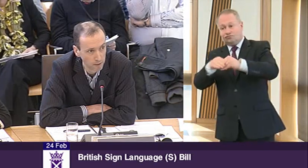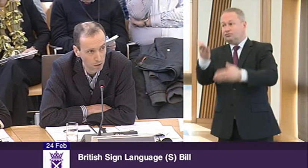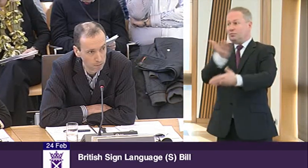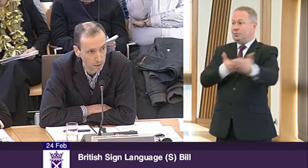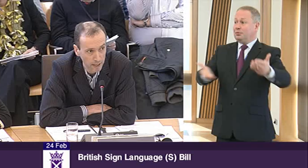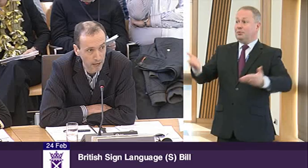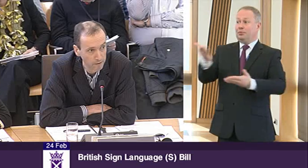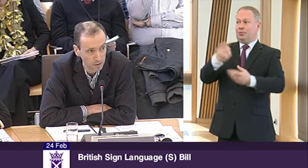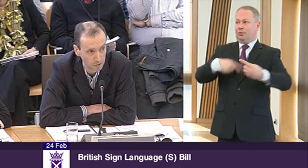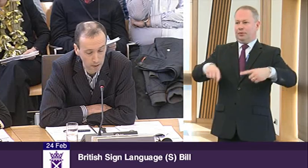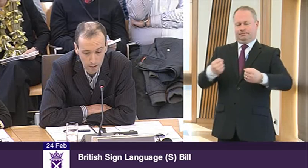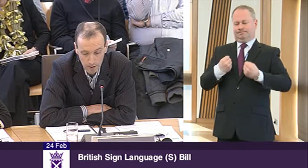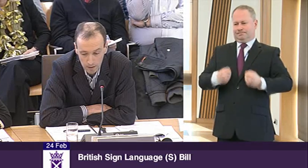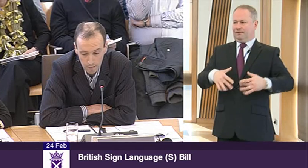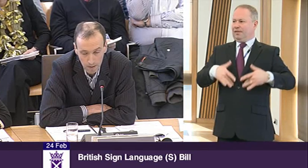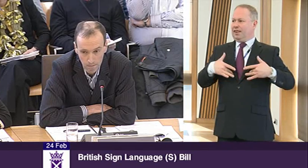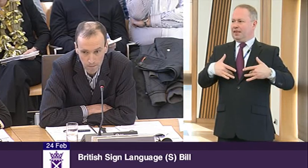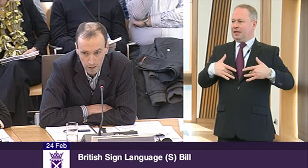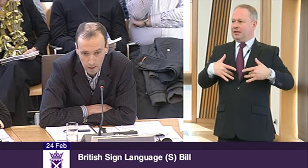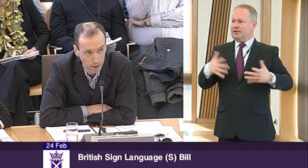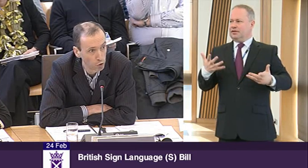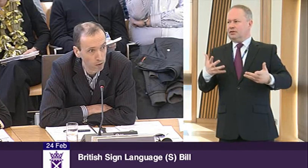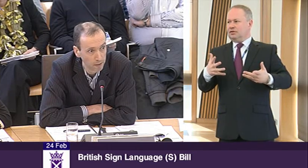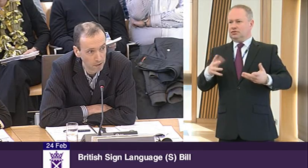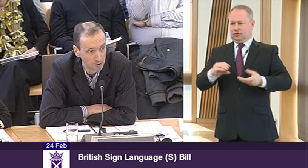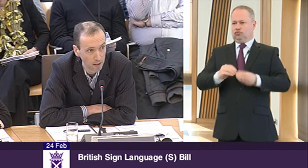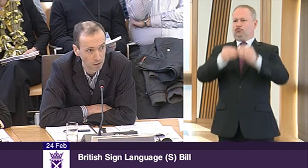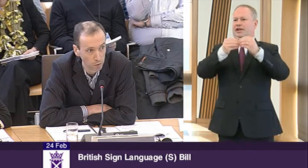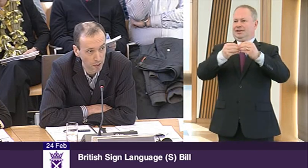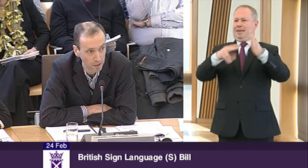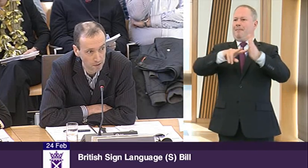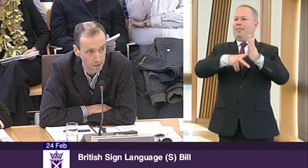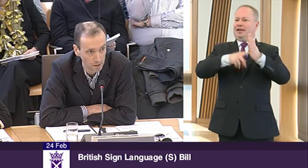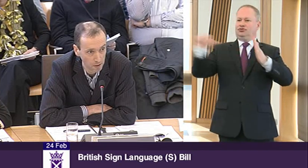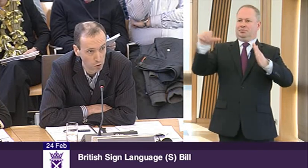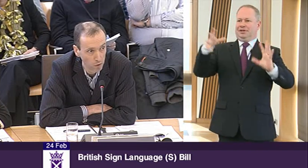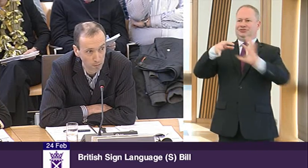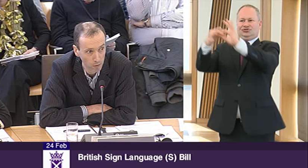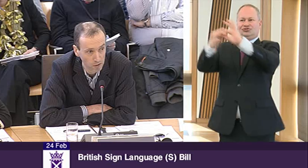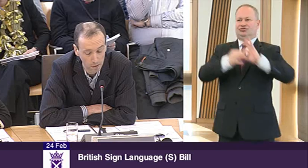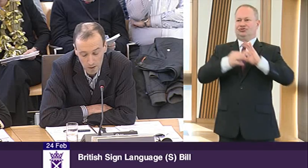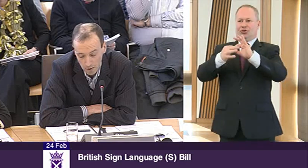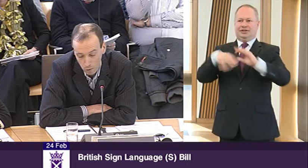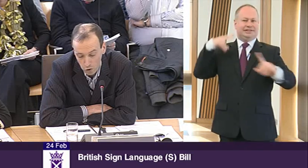strong preference is to develop things on a joint basis, and to do so in as joined-up